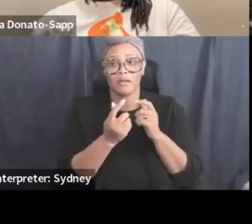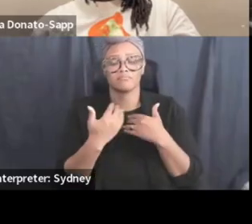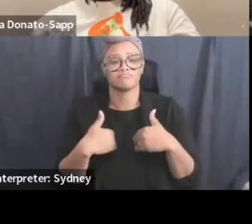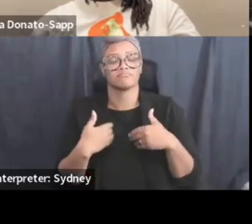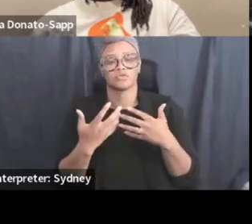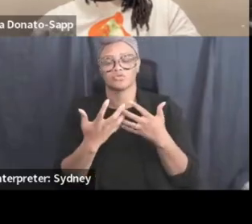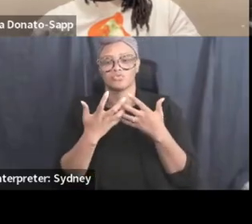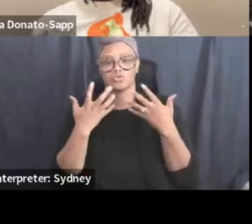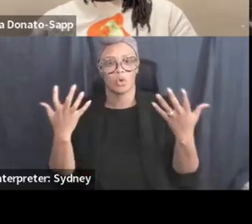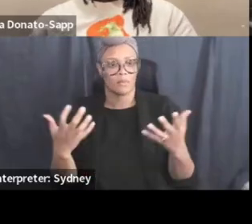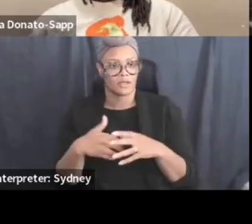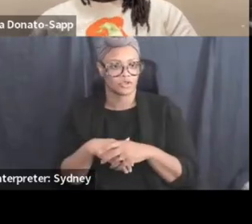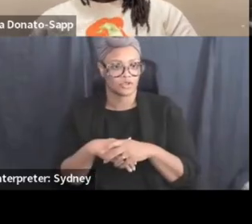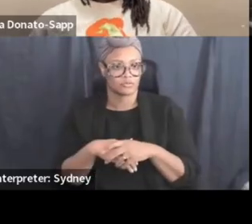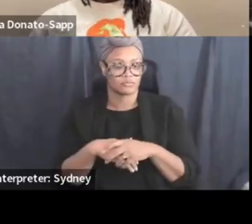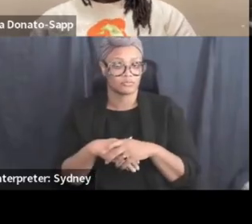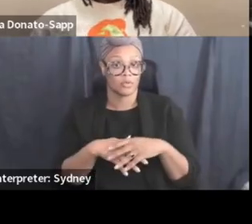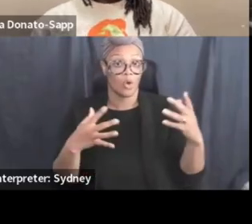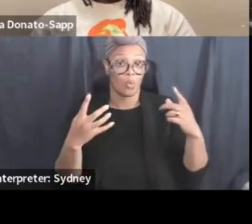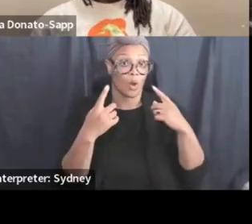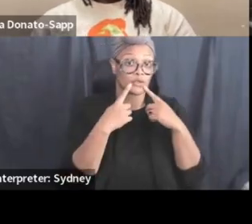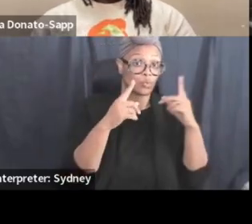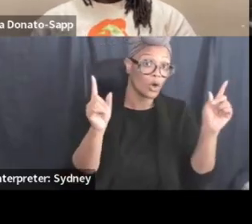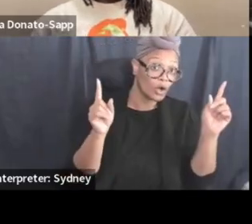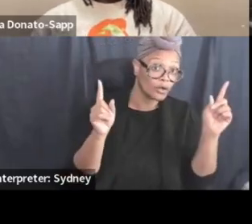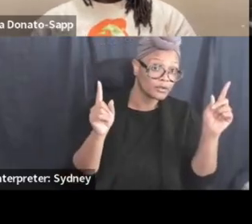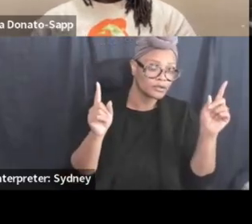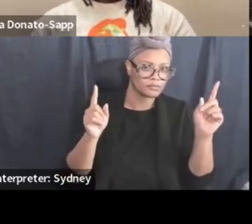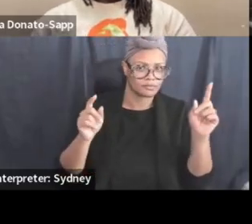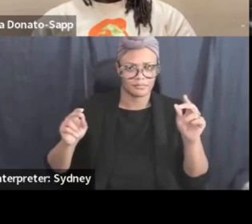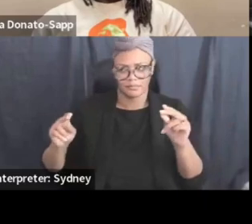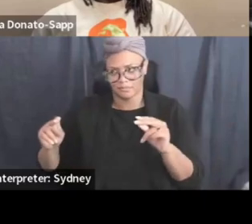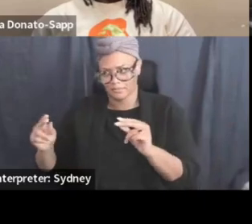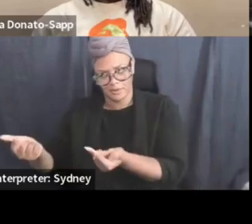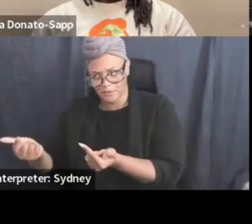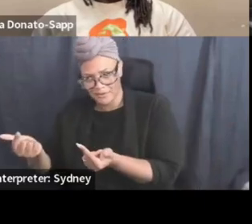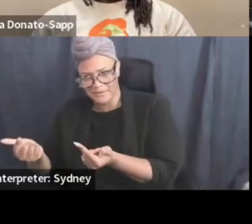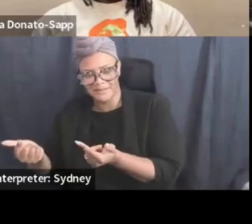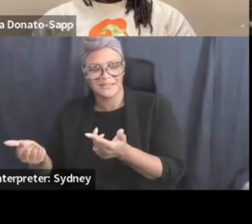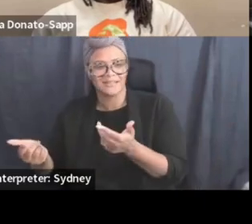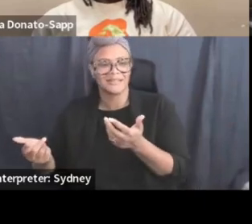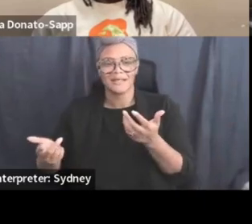what hasn't worked and it gives us space to pause and think about what areas we might